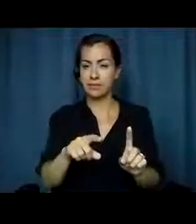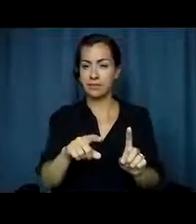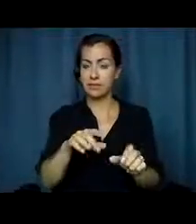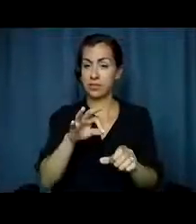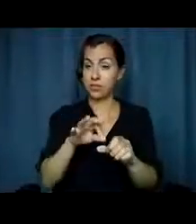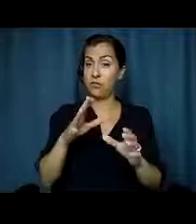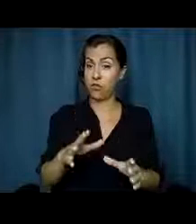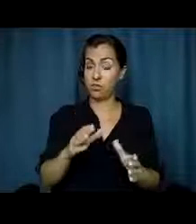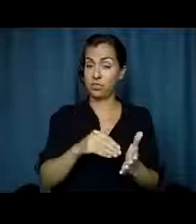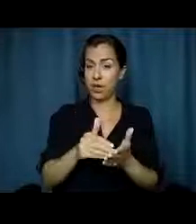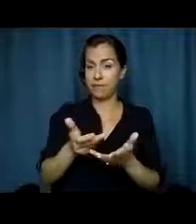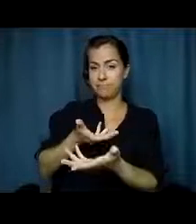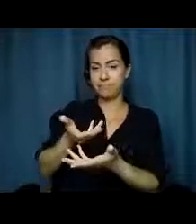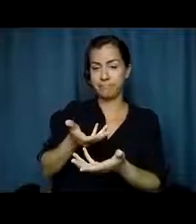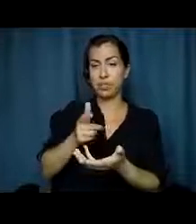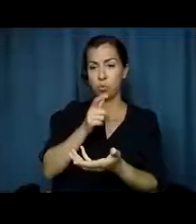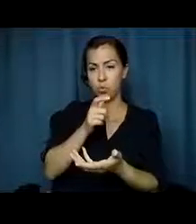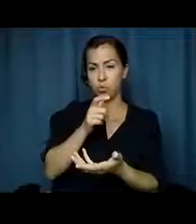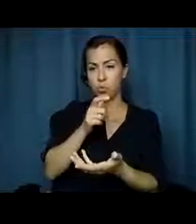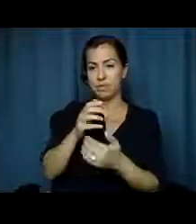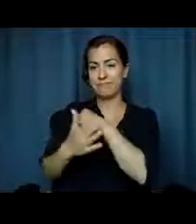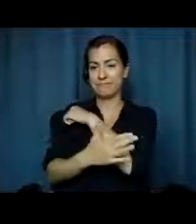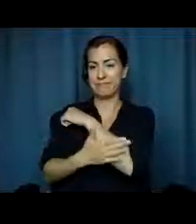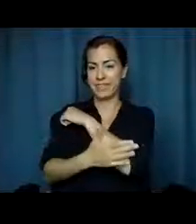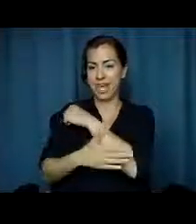that's available through Youtube if you search for "voting with disability